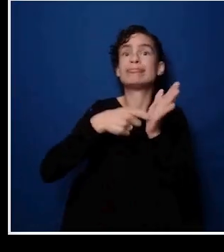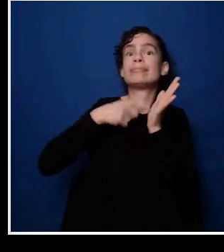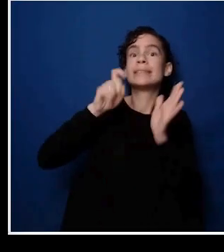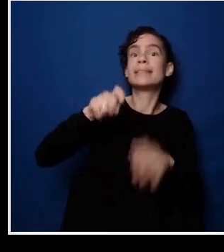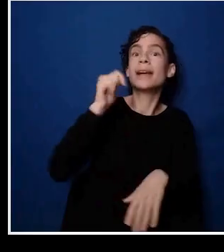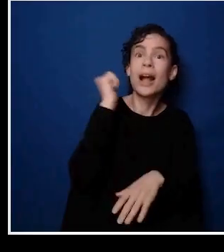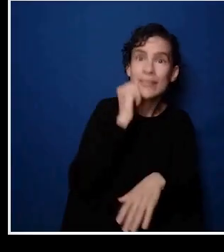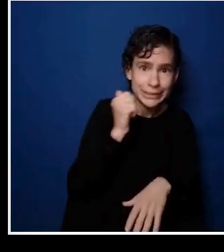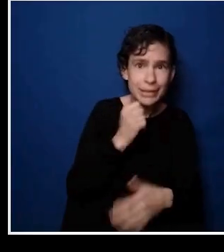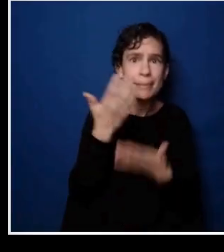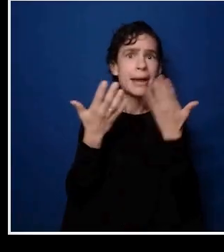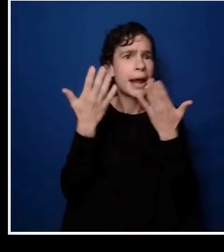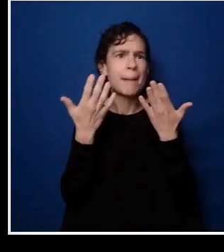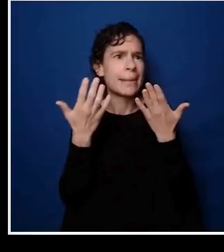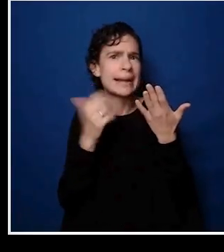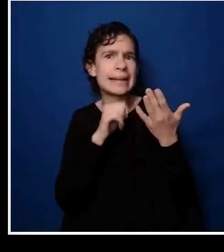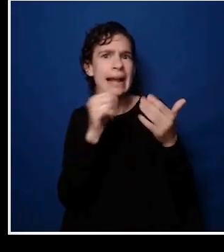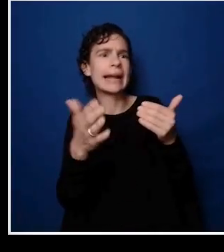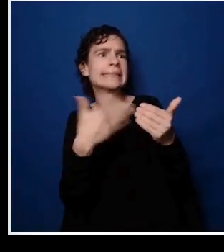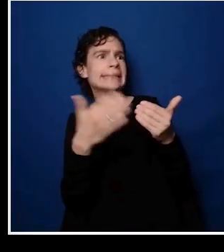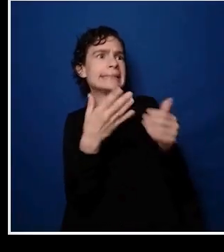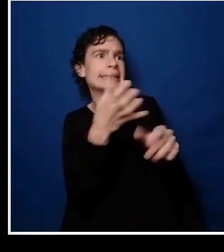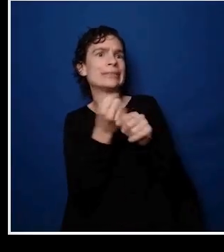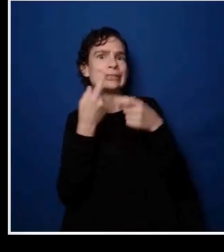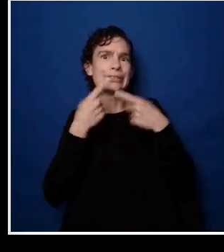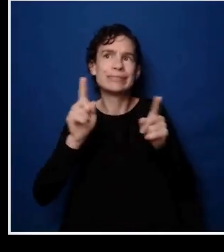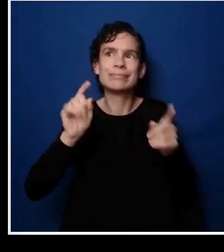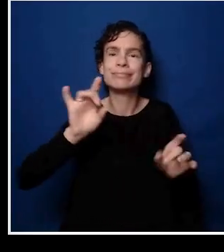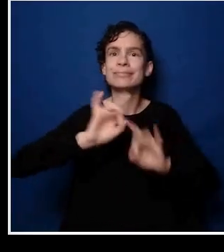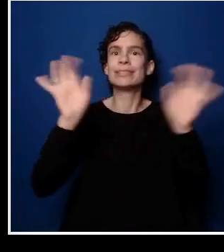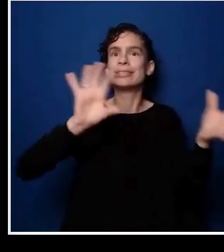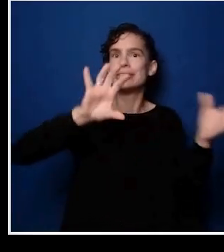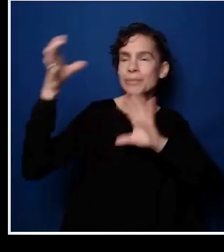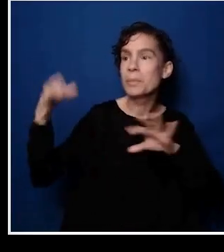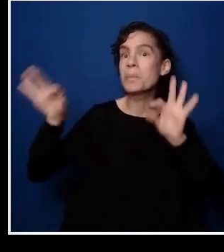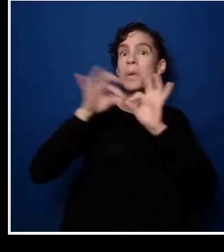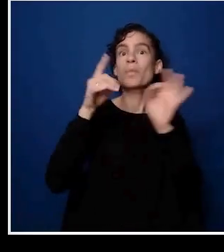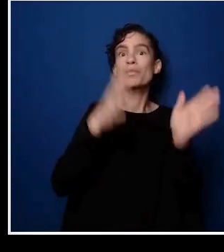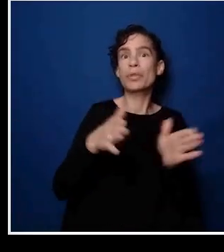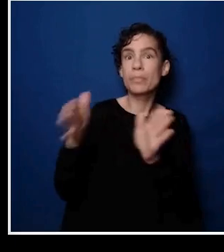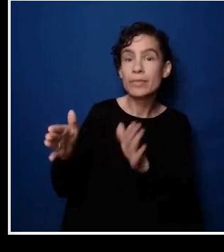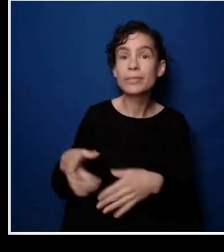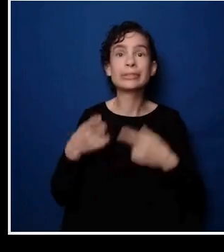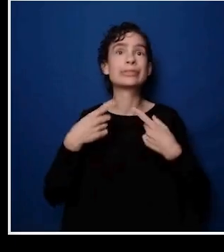may not be available during a disaster. So make sure to be prepared. In a disaster,